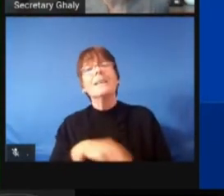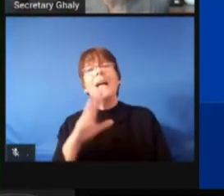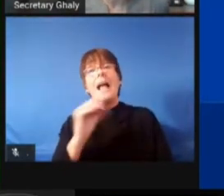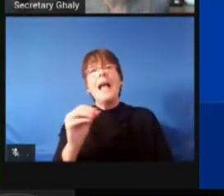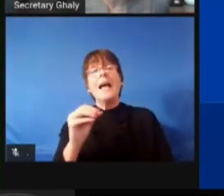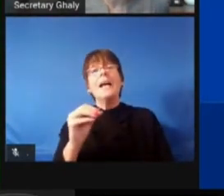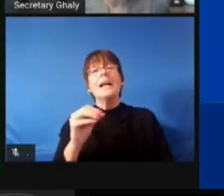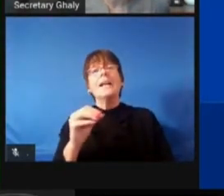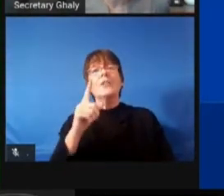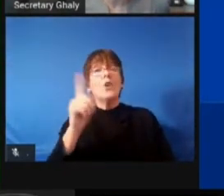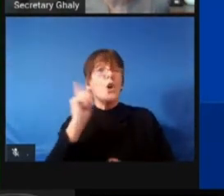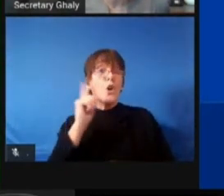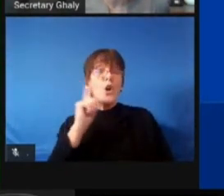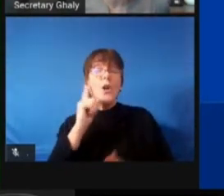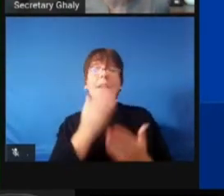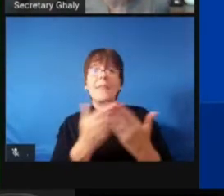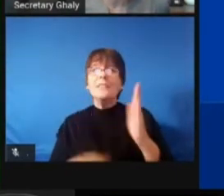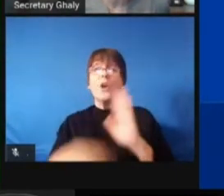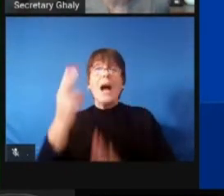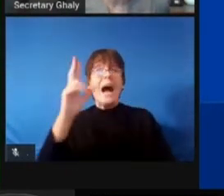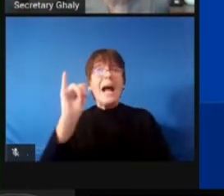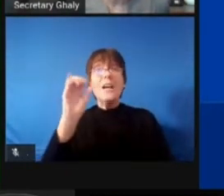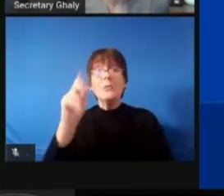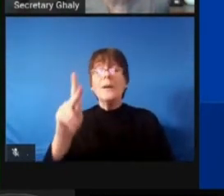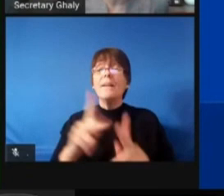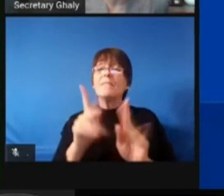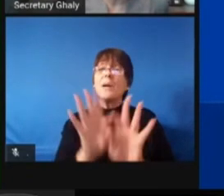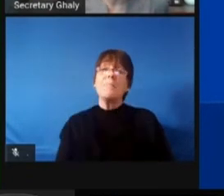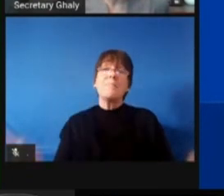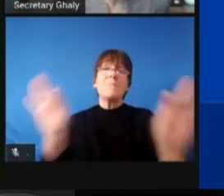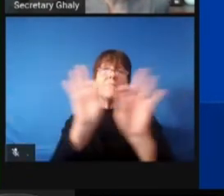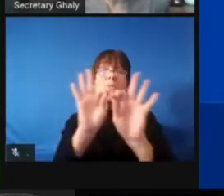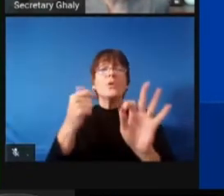IT IS IMPORTANT TO WASH YOUR HANDS. GOOD HEALTH AND HAND HYGIENE, ESPECIALLY BEFORE